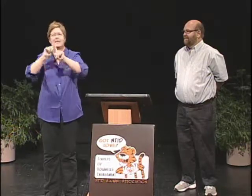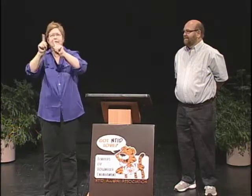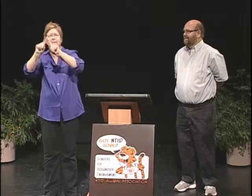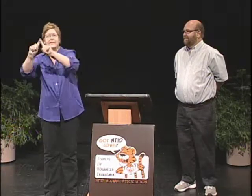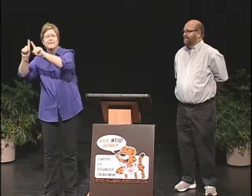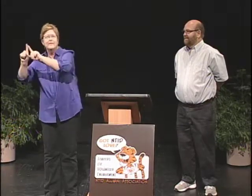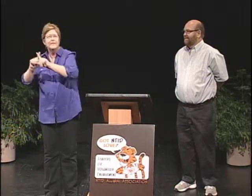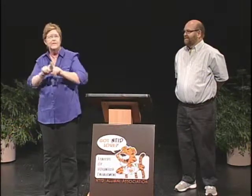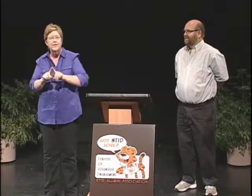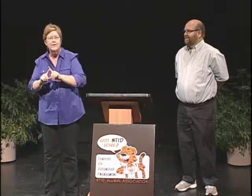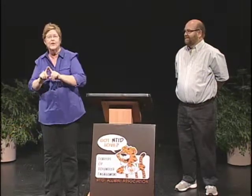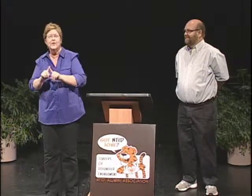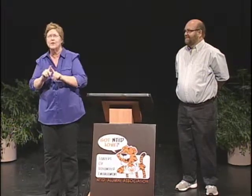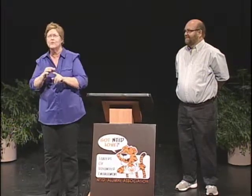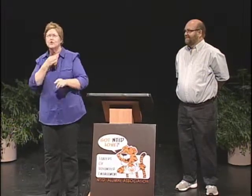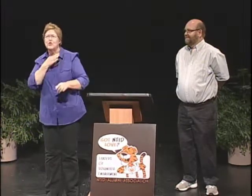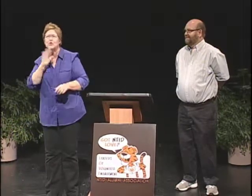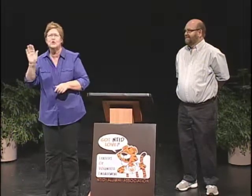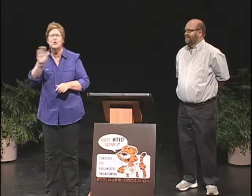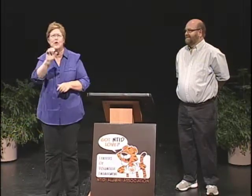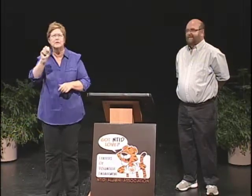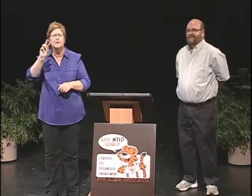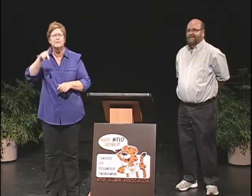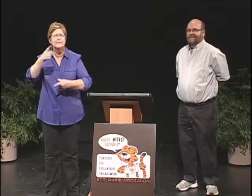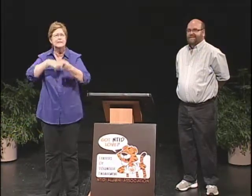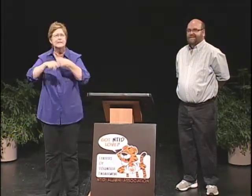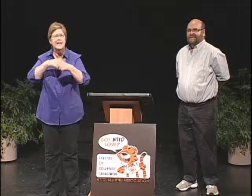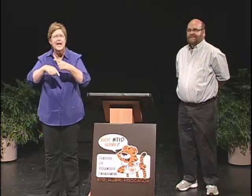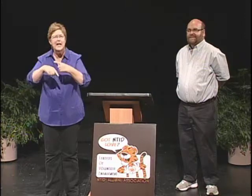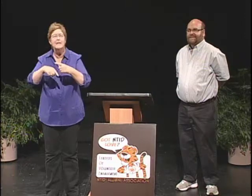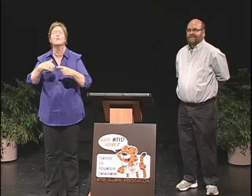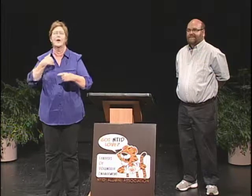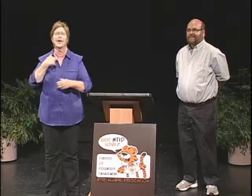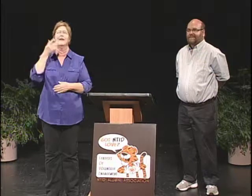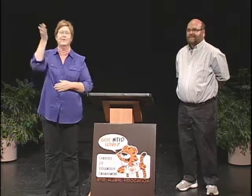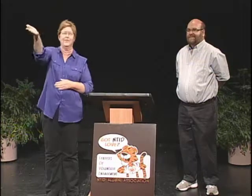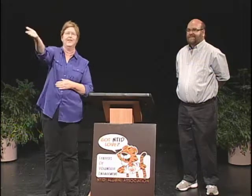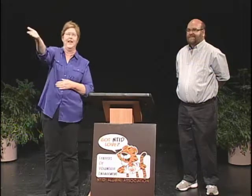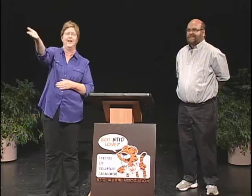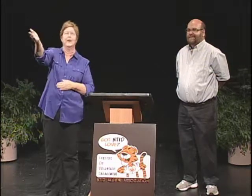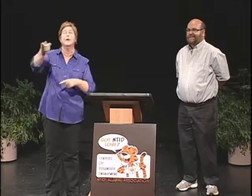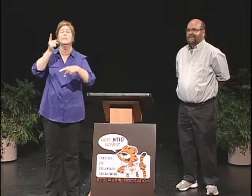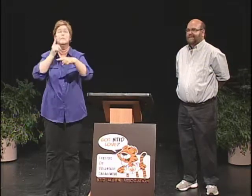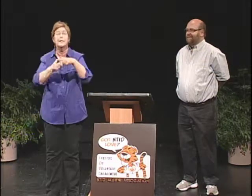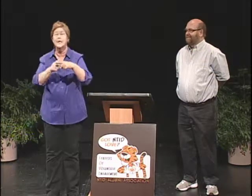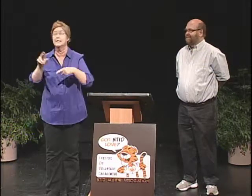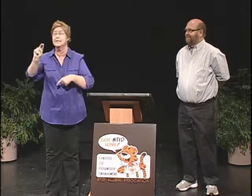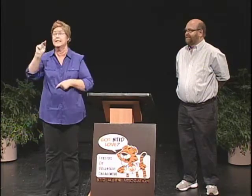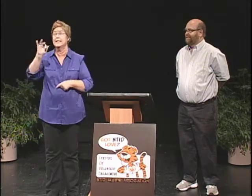or a table that will share the different SVP signs from years past. So please stop in.